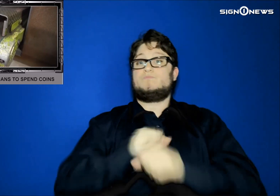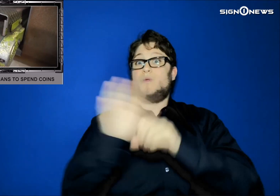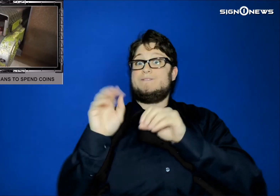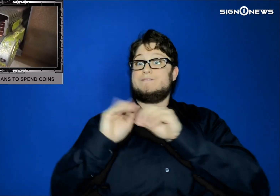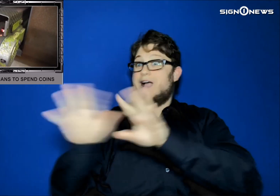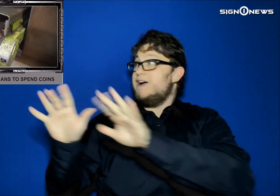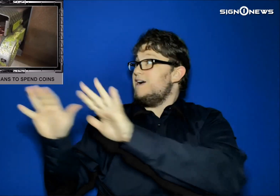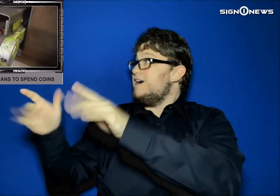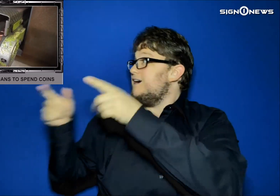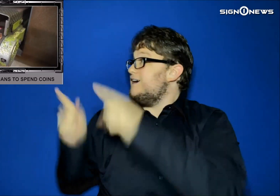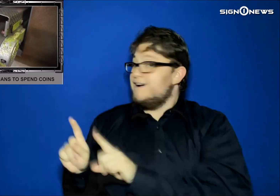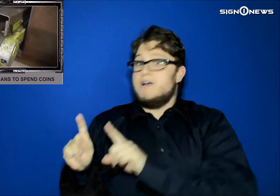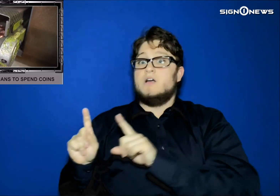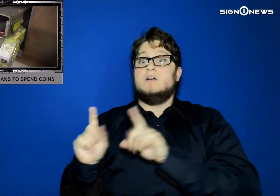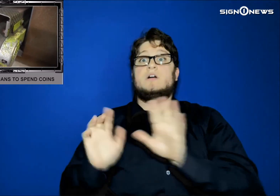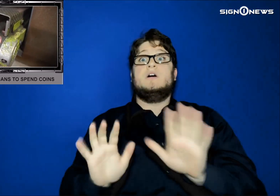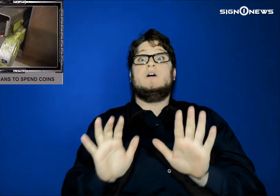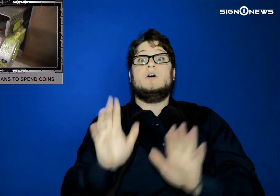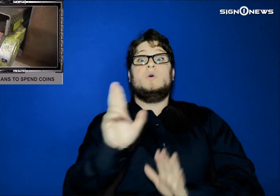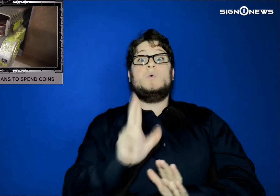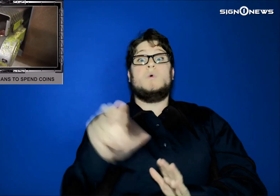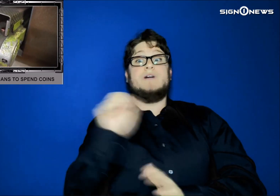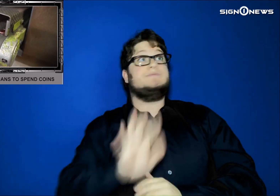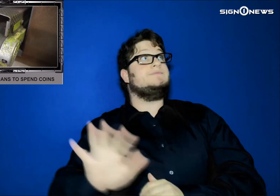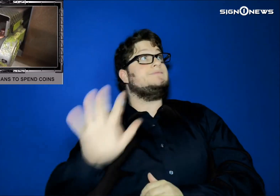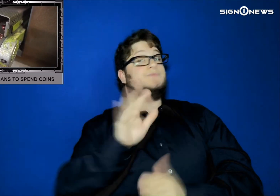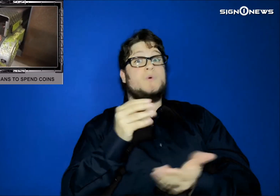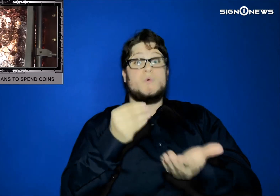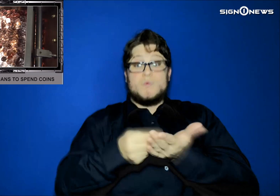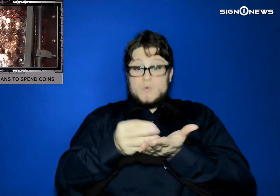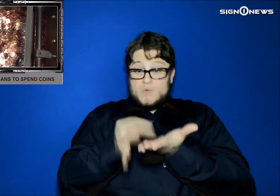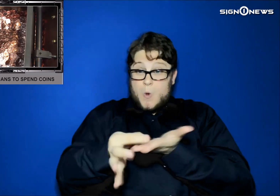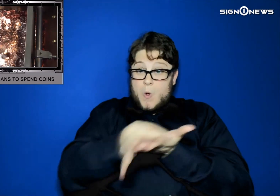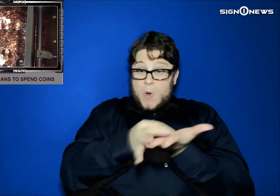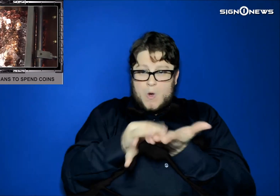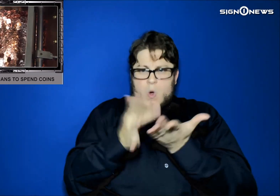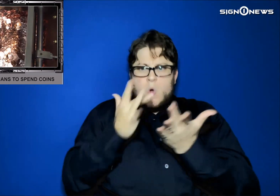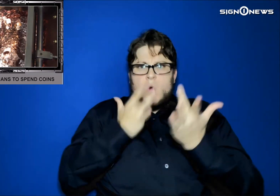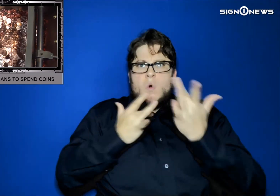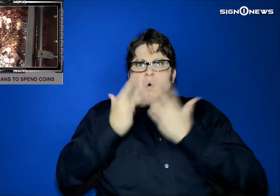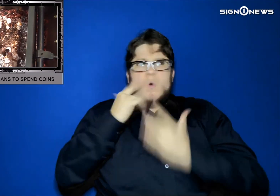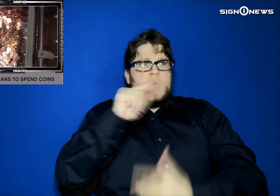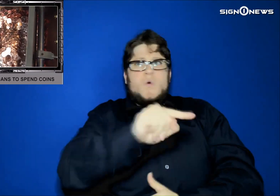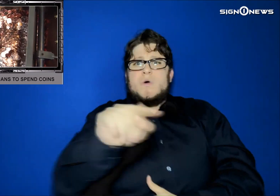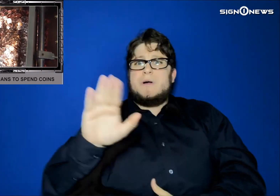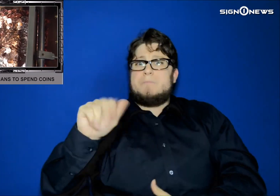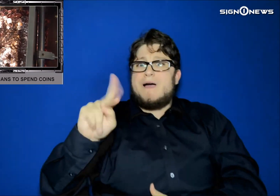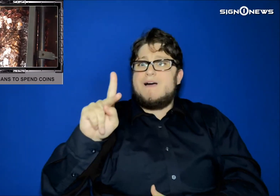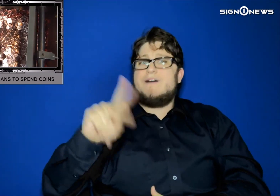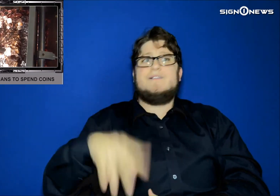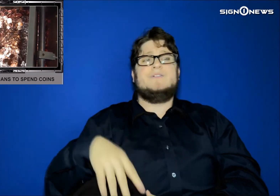A nationwide coin shortage brought on by the coronavirus pandemic is making life difficult